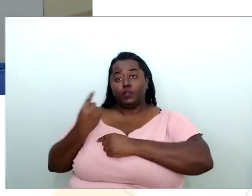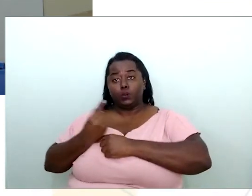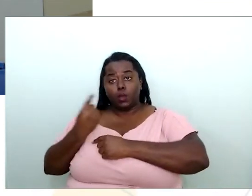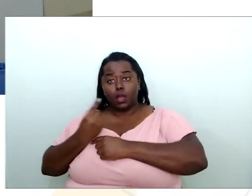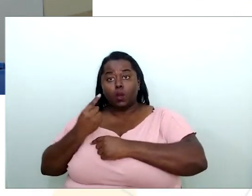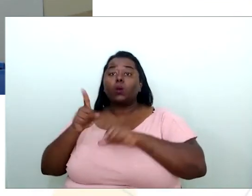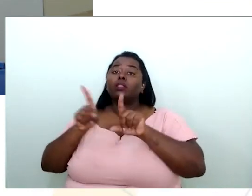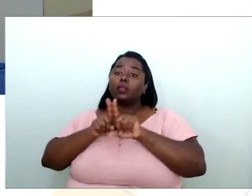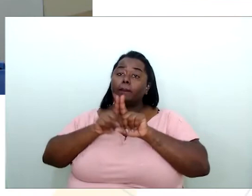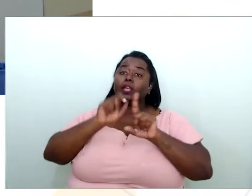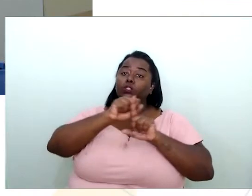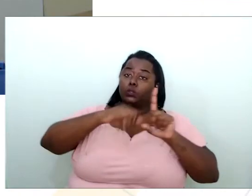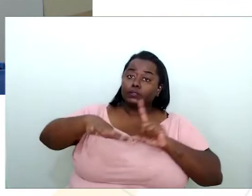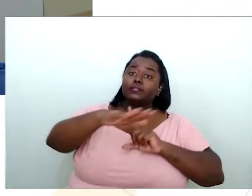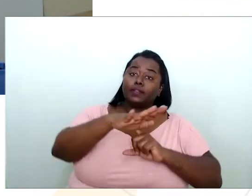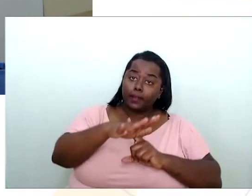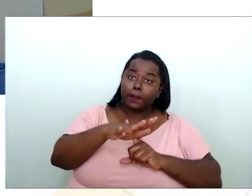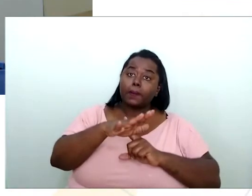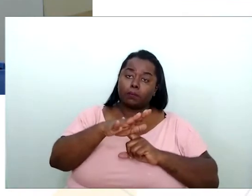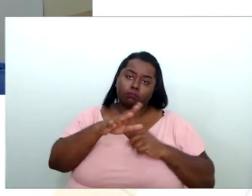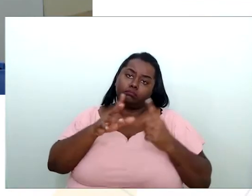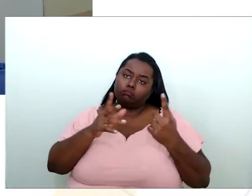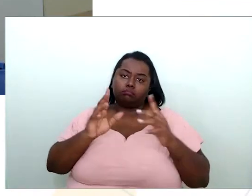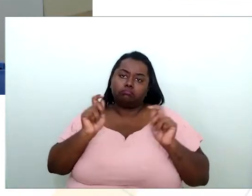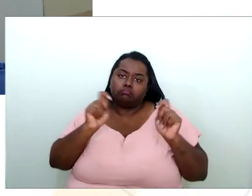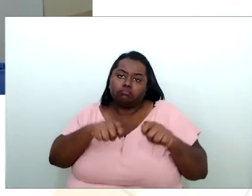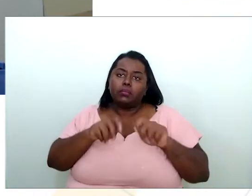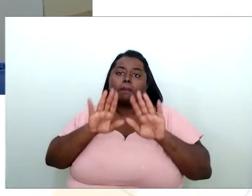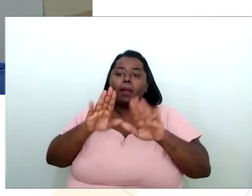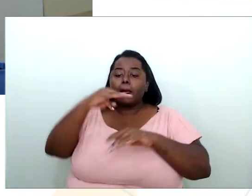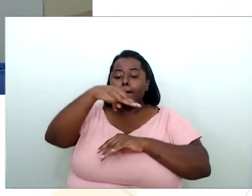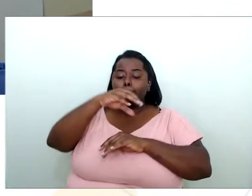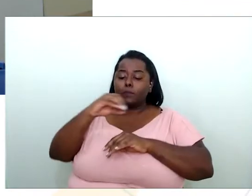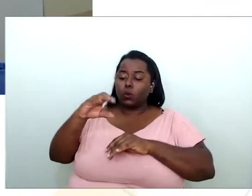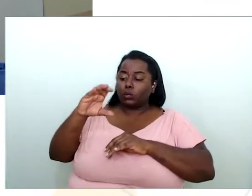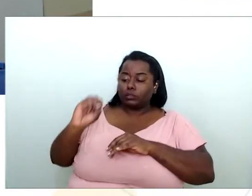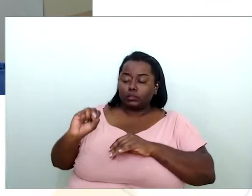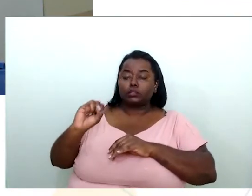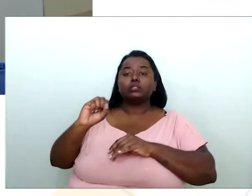individual process as well as the social process one could argue right and MOOCs